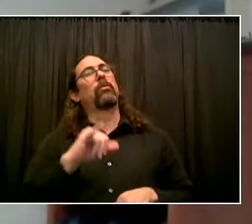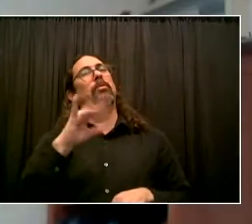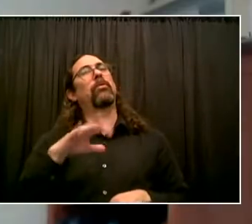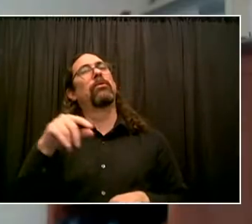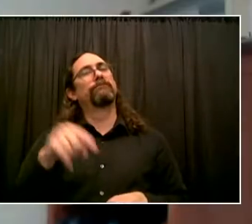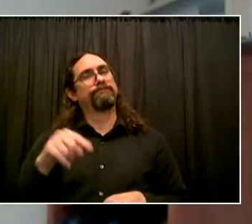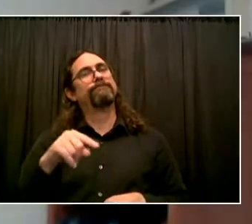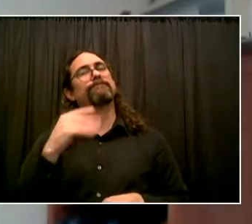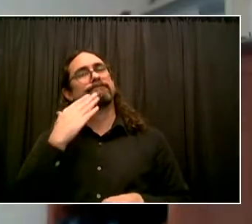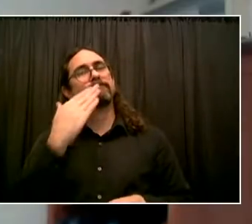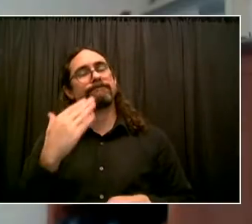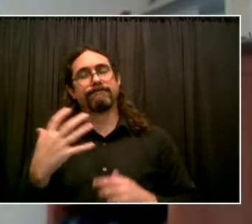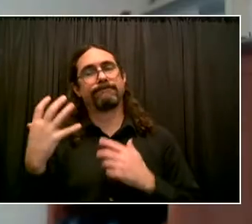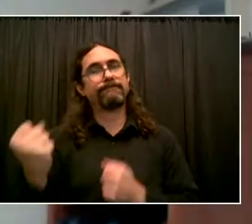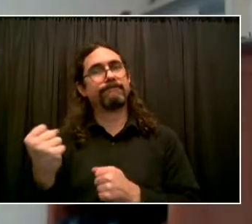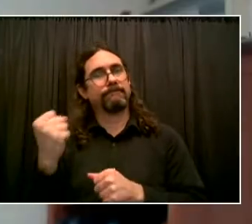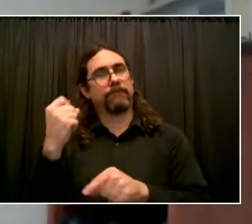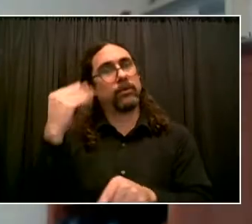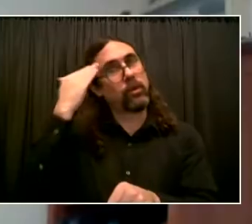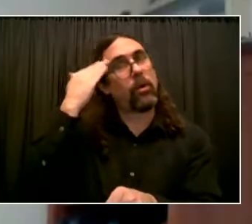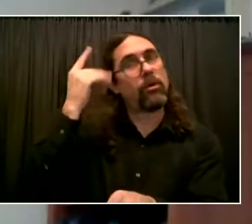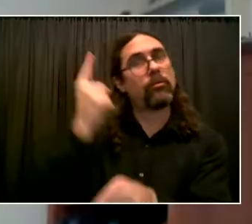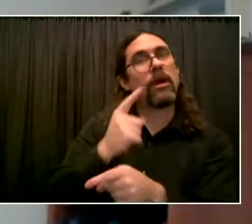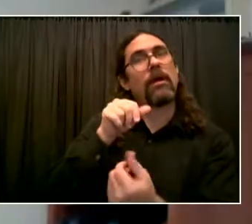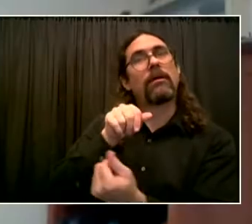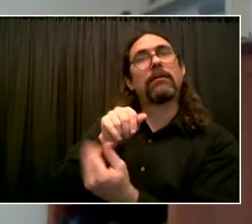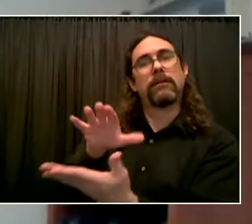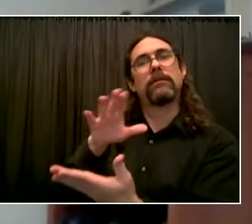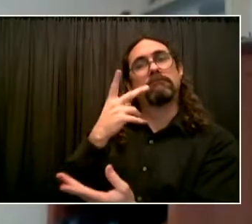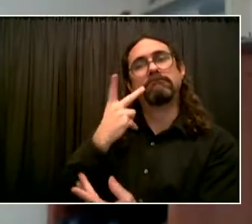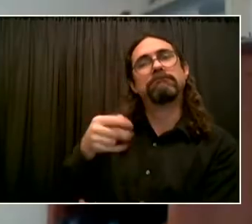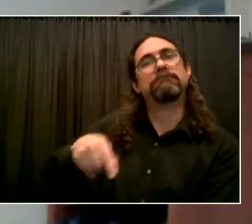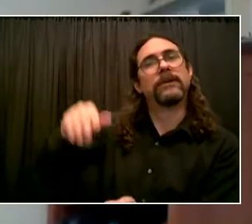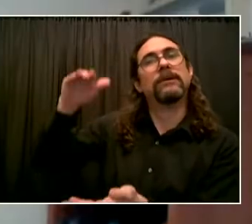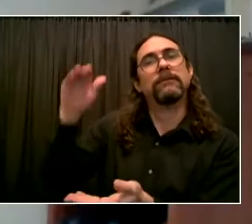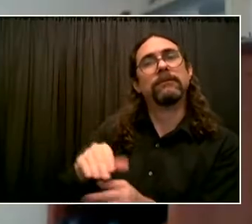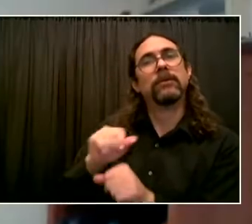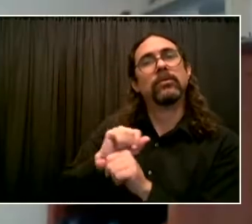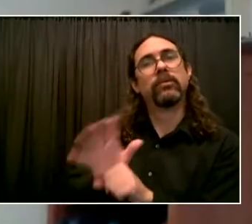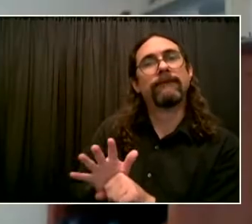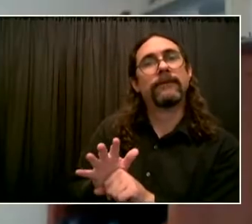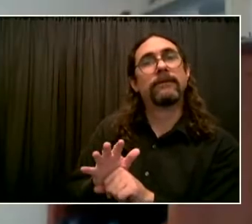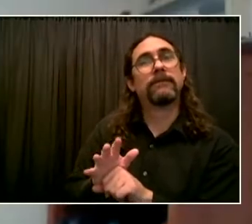THE WHOLE COMMUNITY VACCINATED AND REDUCING THE REST ARE MOST